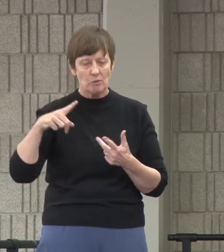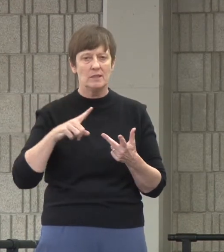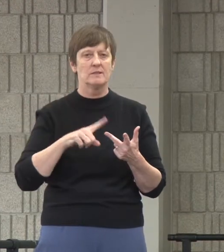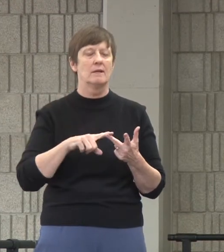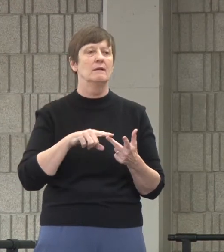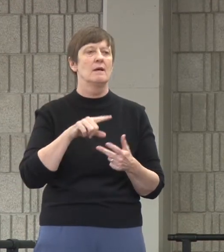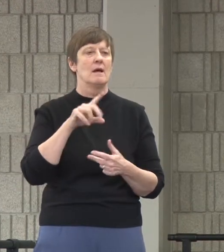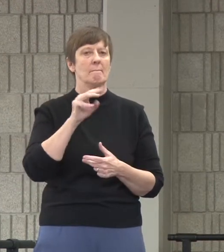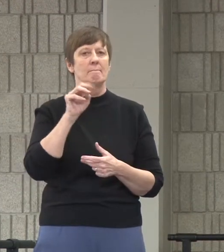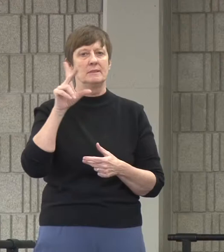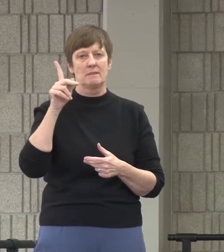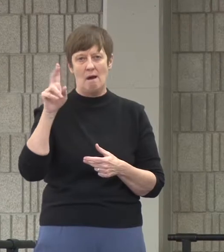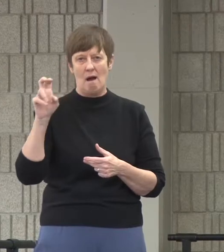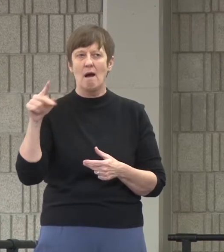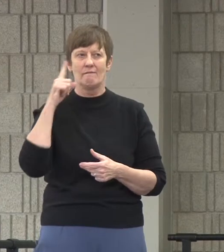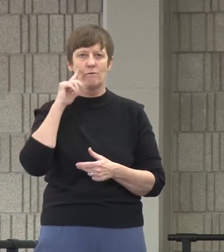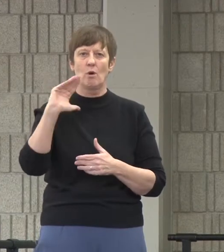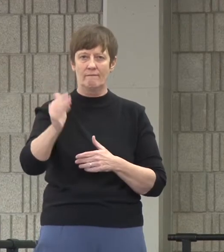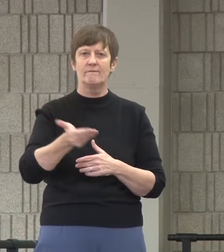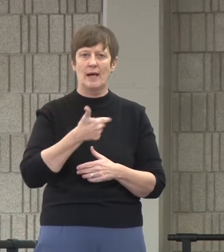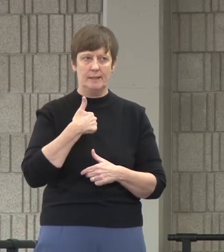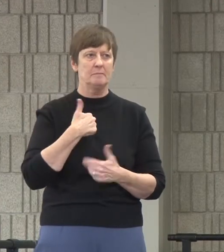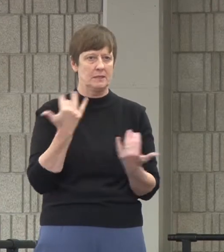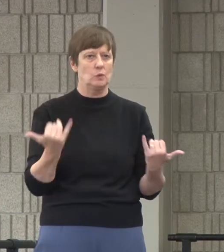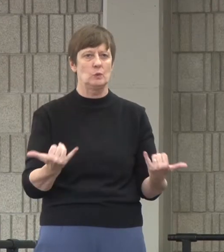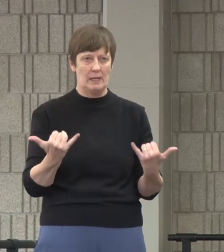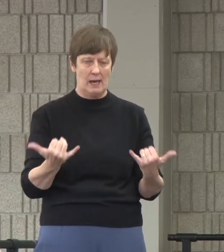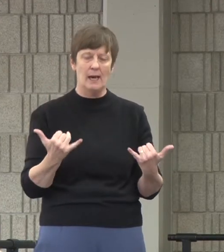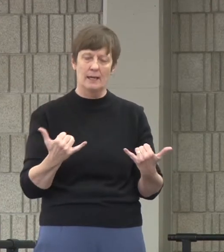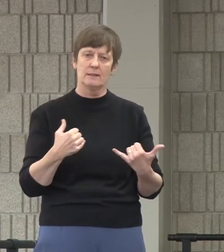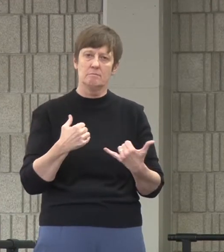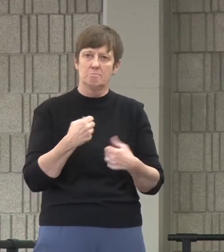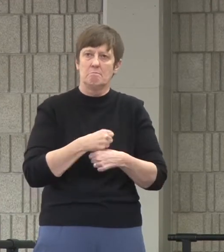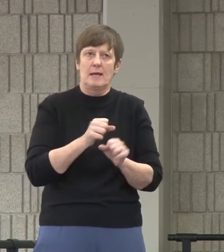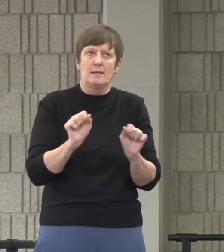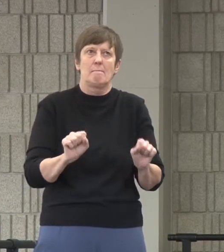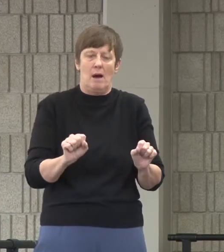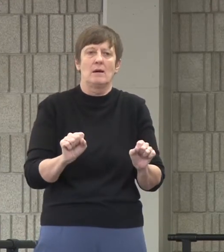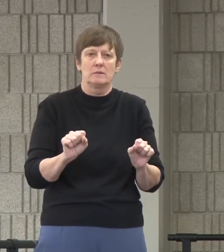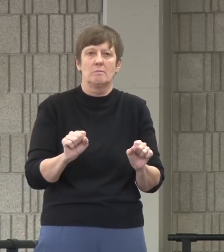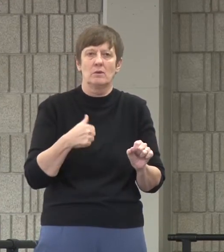the invitation to be here. And for making it possible for me to be here.